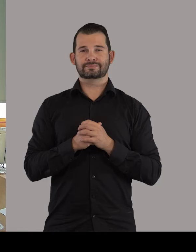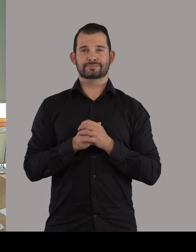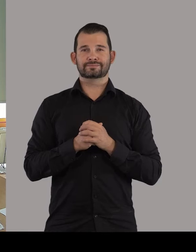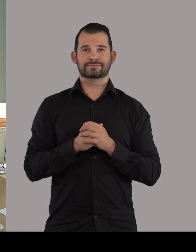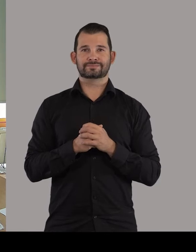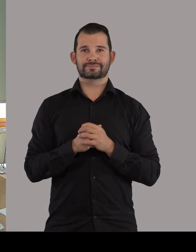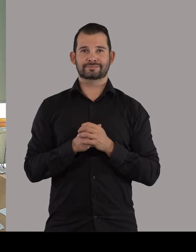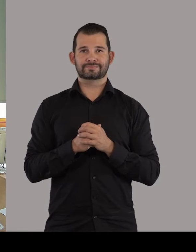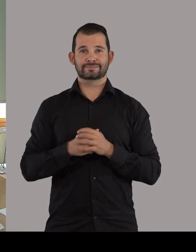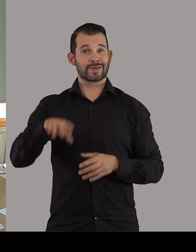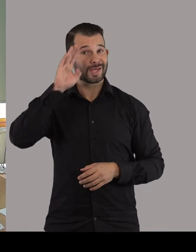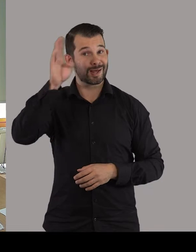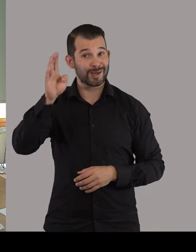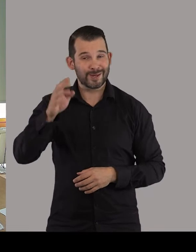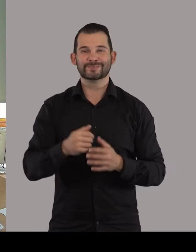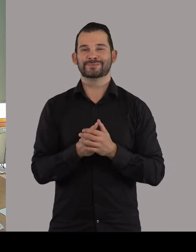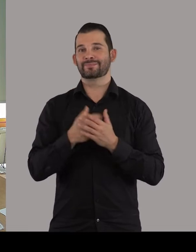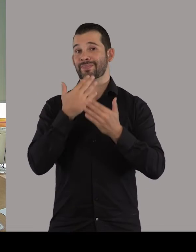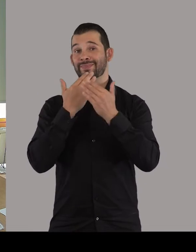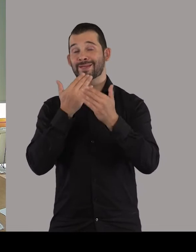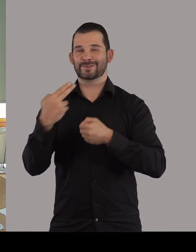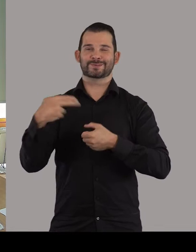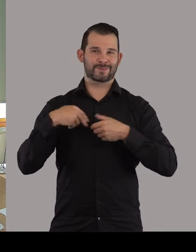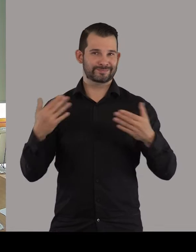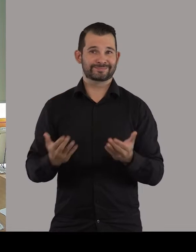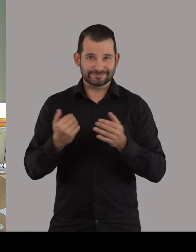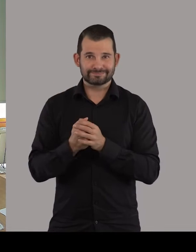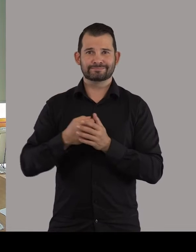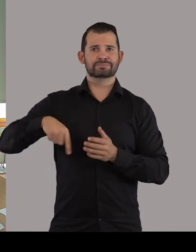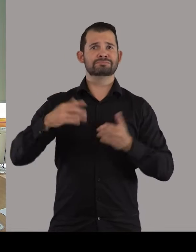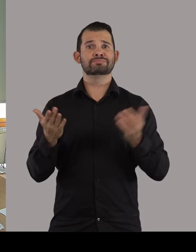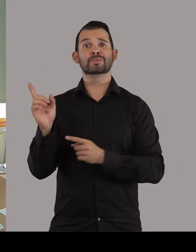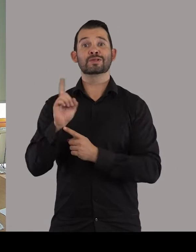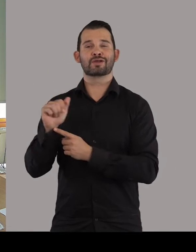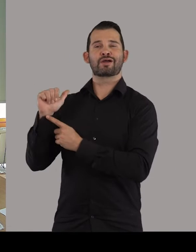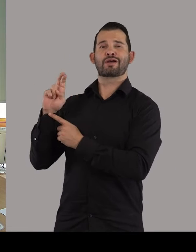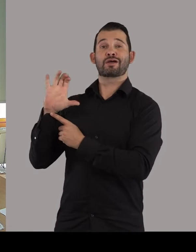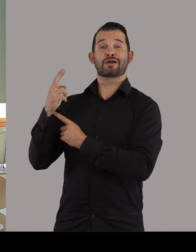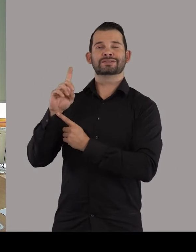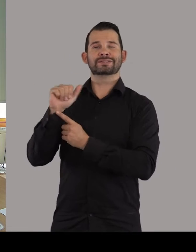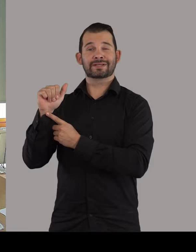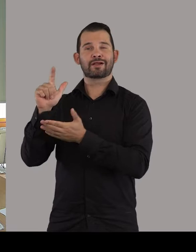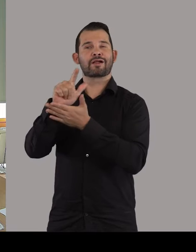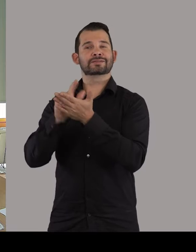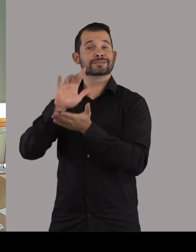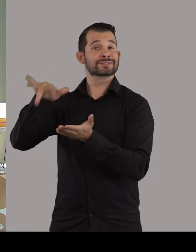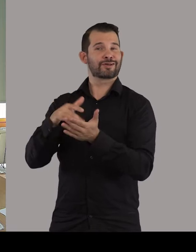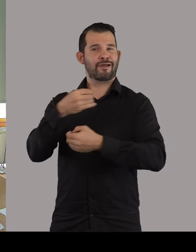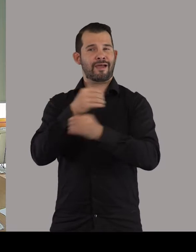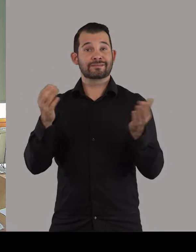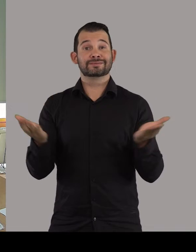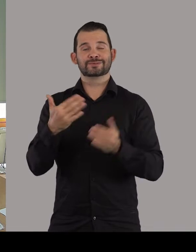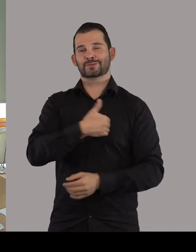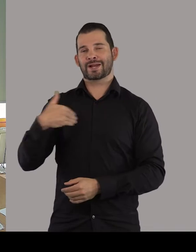Hello, thank you for joining us. We are joining you from ARCH Disability Law Centre's office